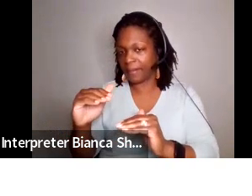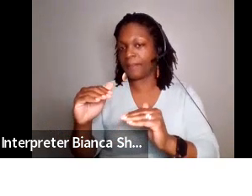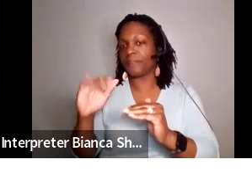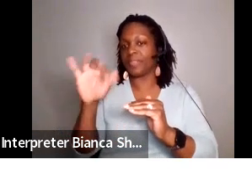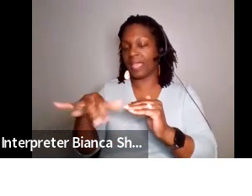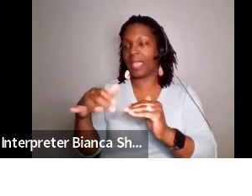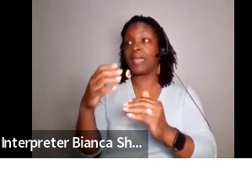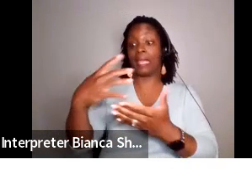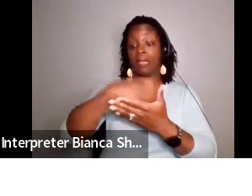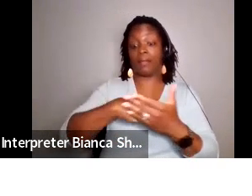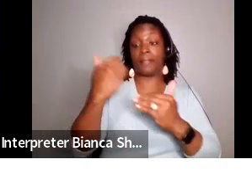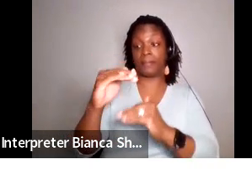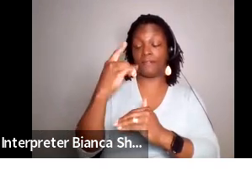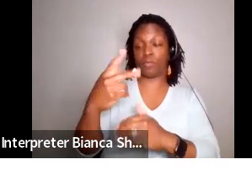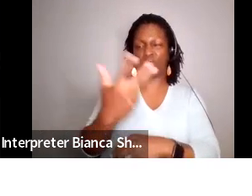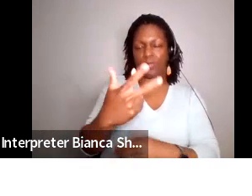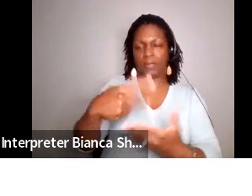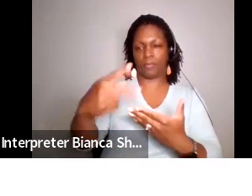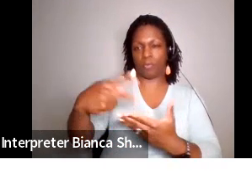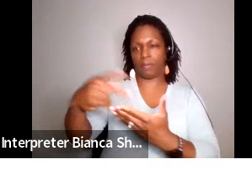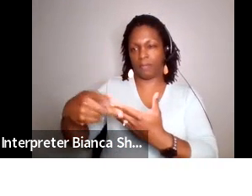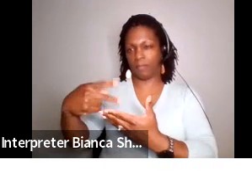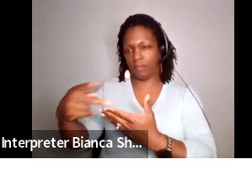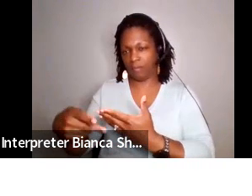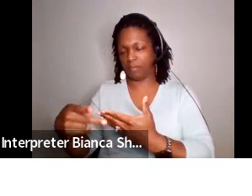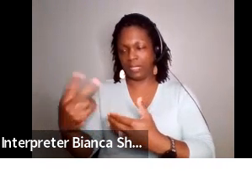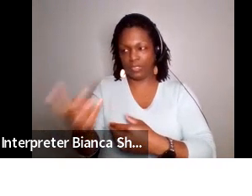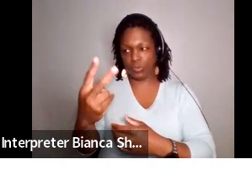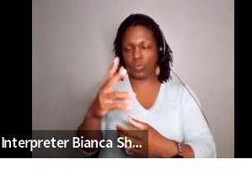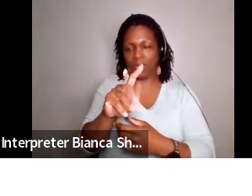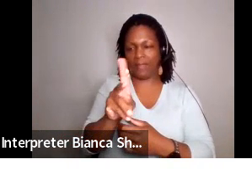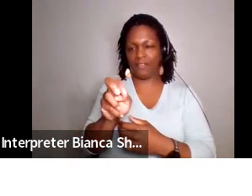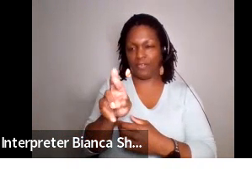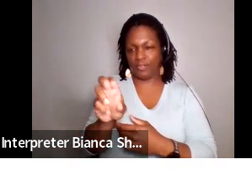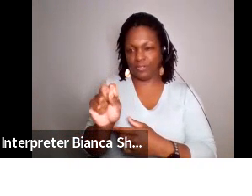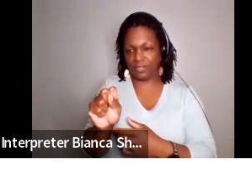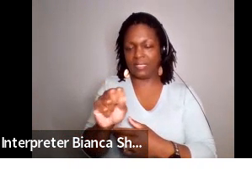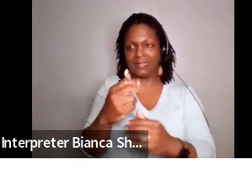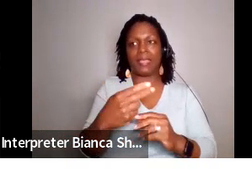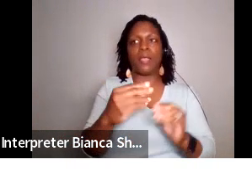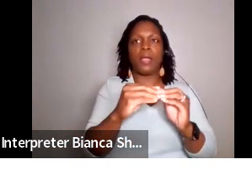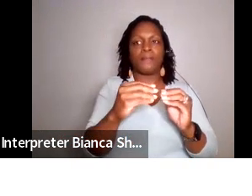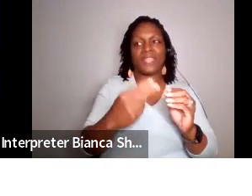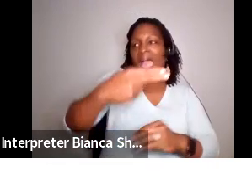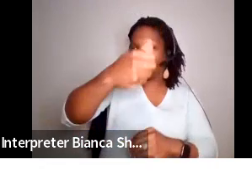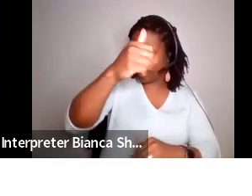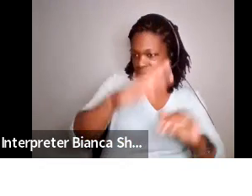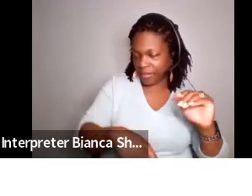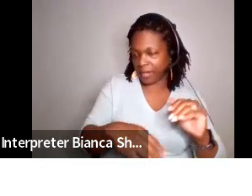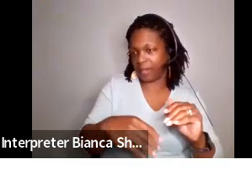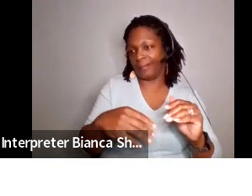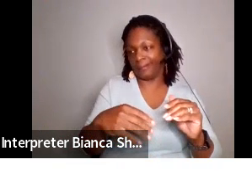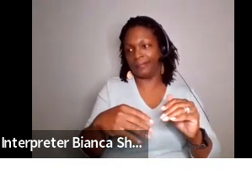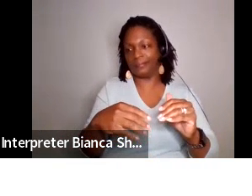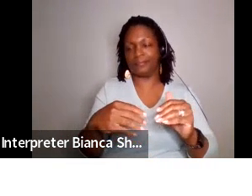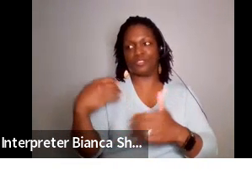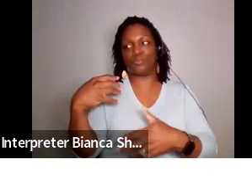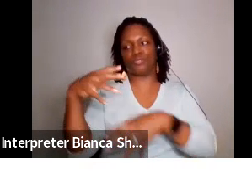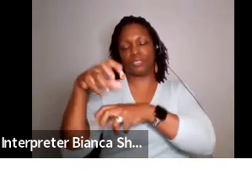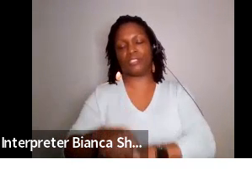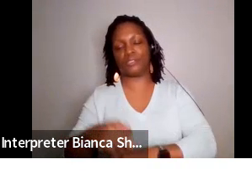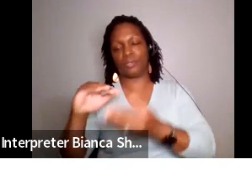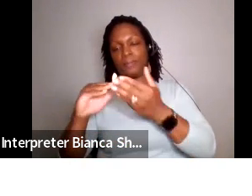the income limits for those 3 programs are 2 waivers and pays. it's higher than your traditional community medicaid. So that does.